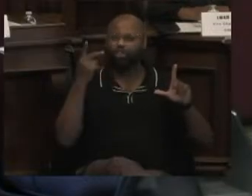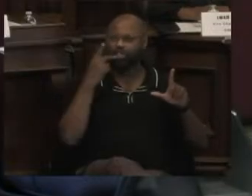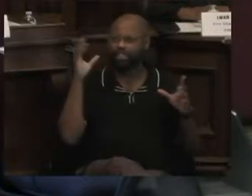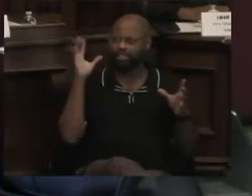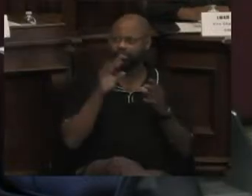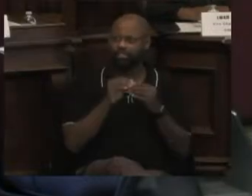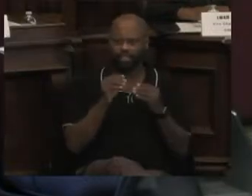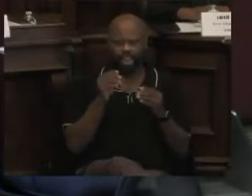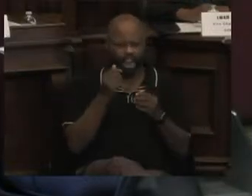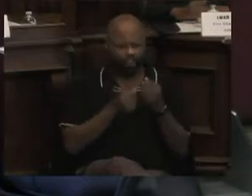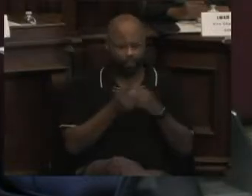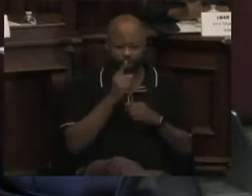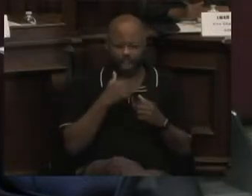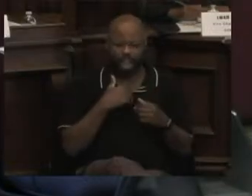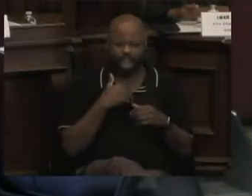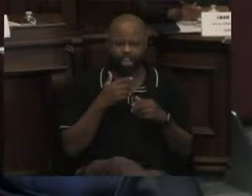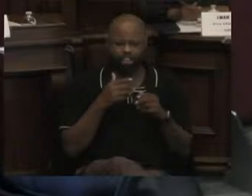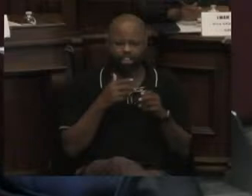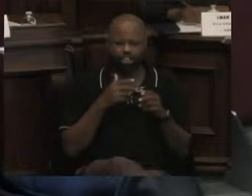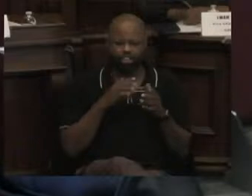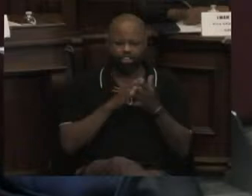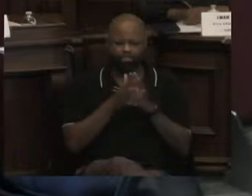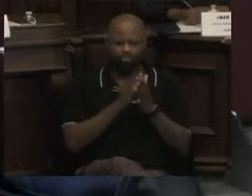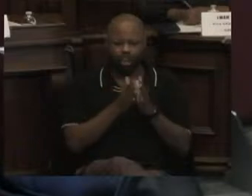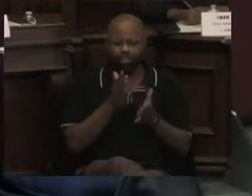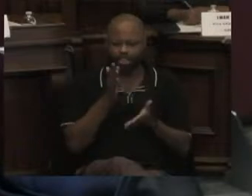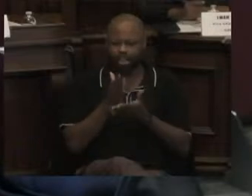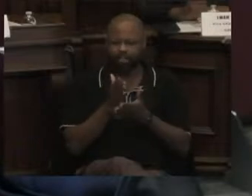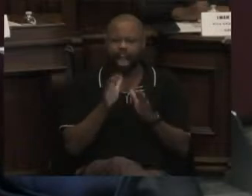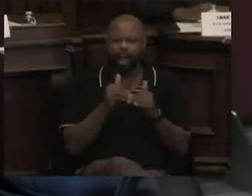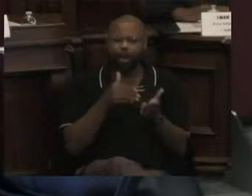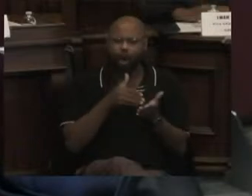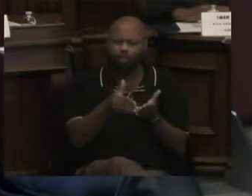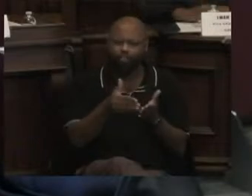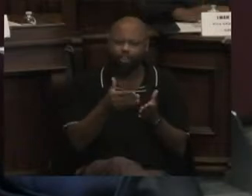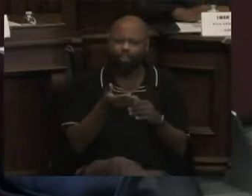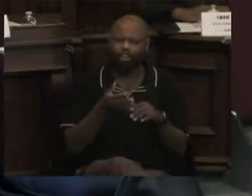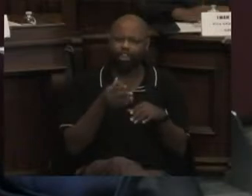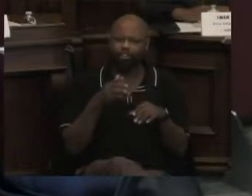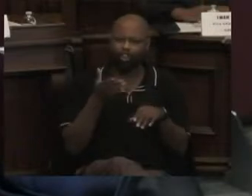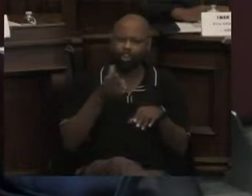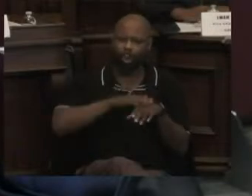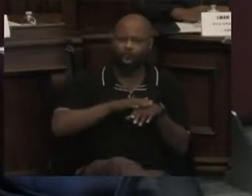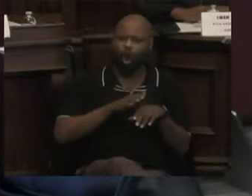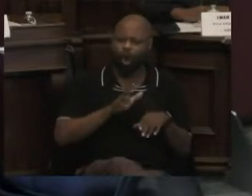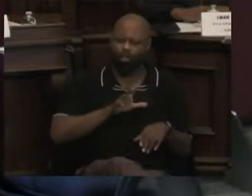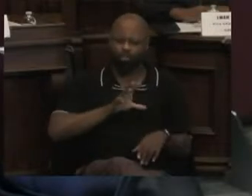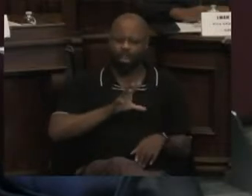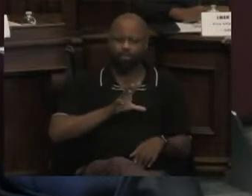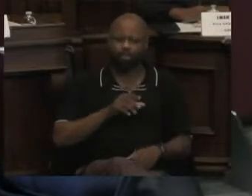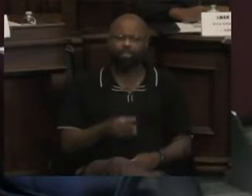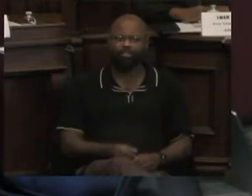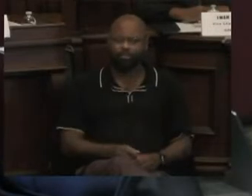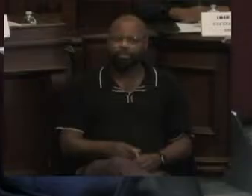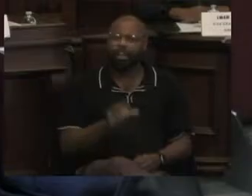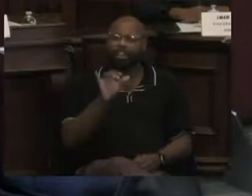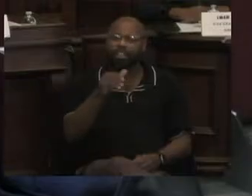portal to see like on a on a grand scale, any out of every one who does traffic stops, how